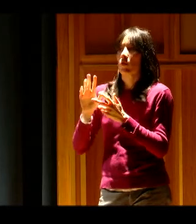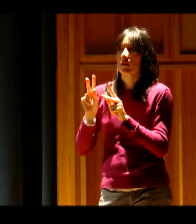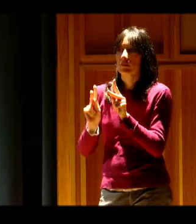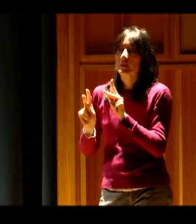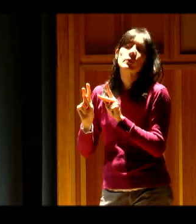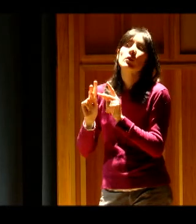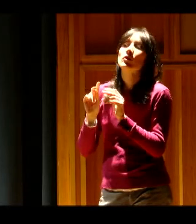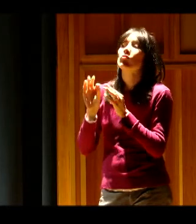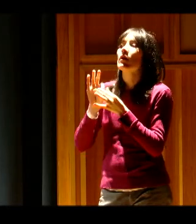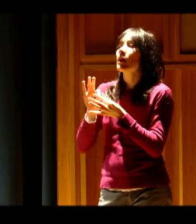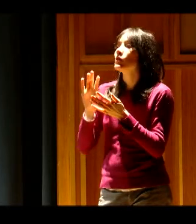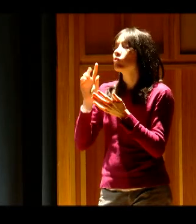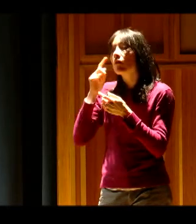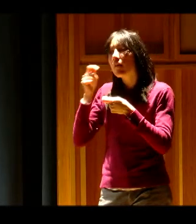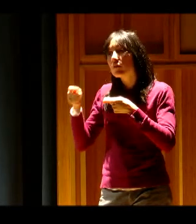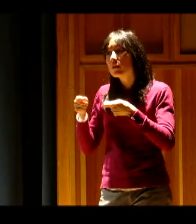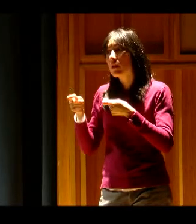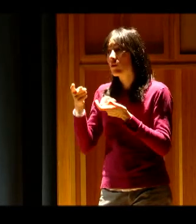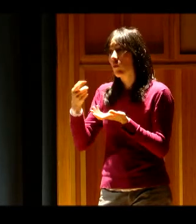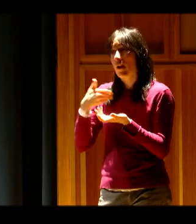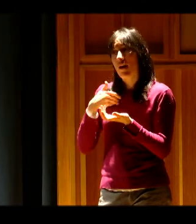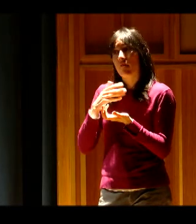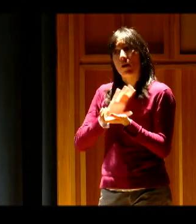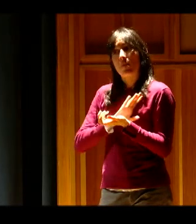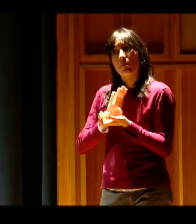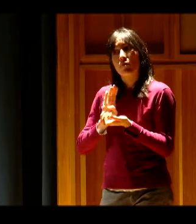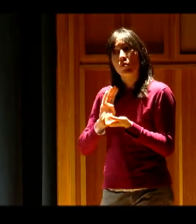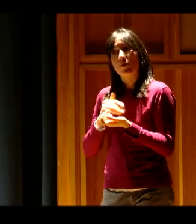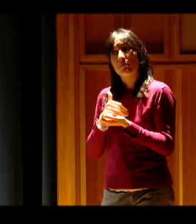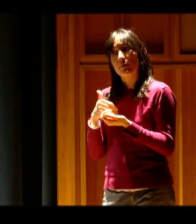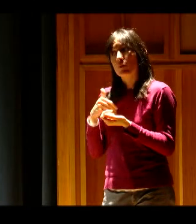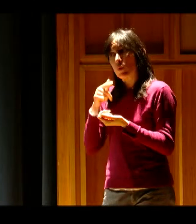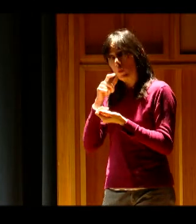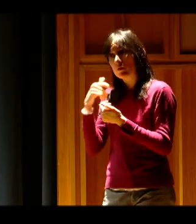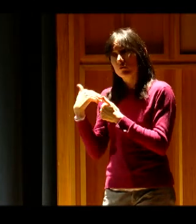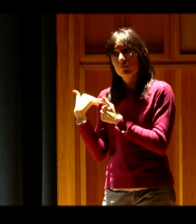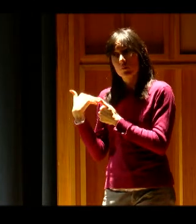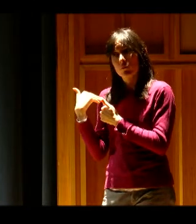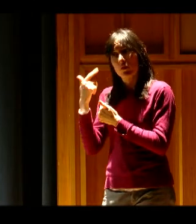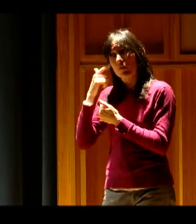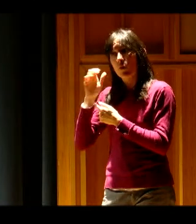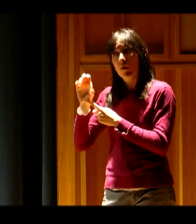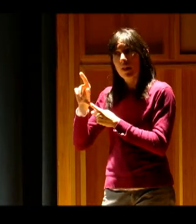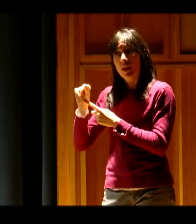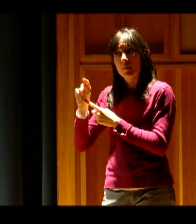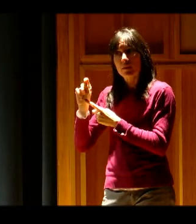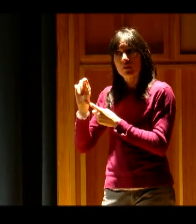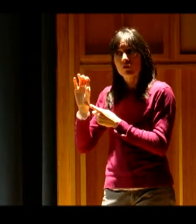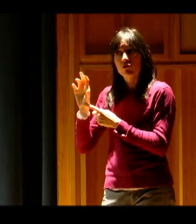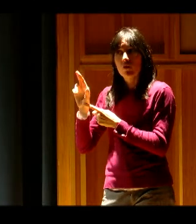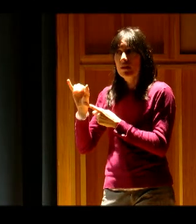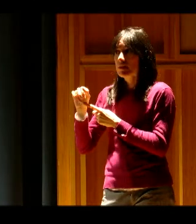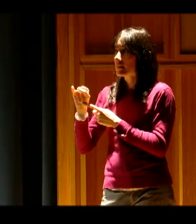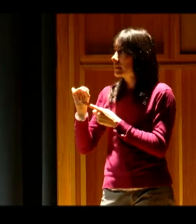Do you have a board member with responsibility for the climate crisis? Do you have policies?